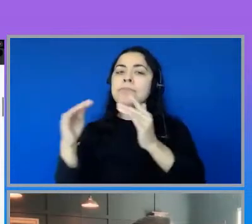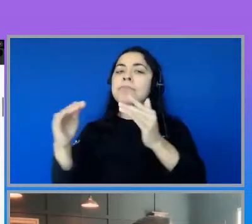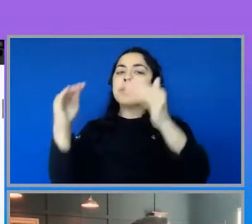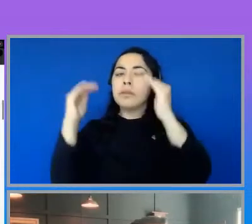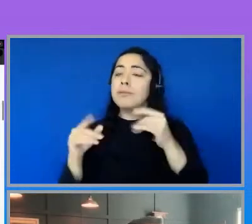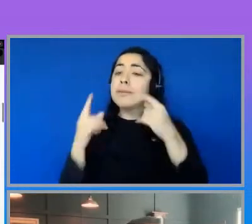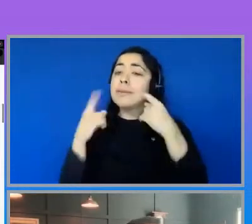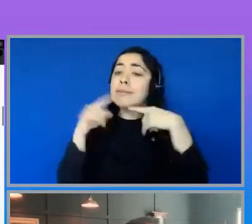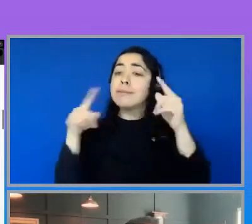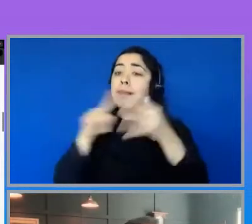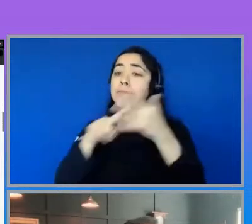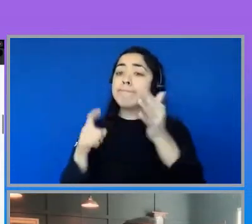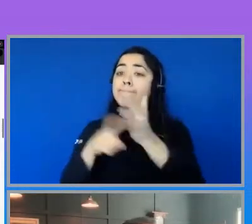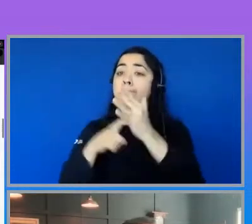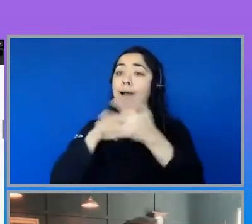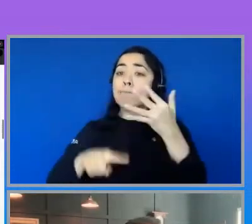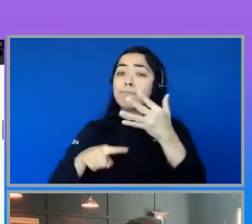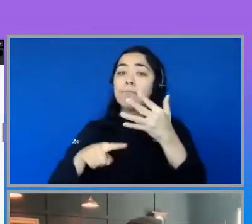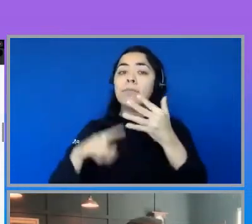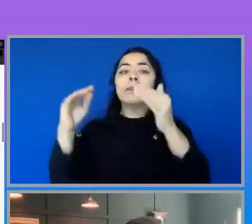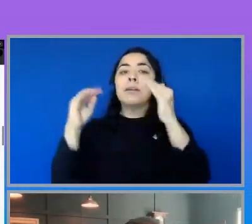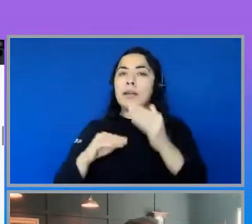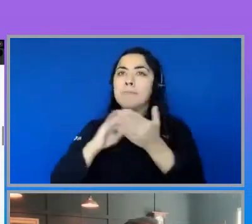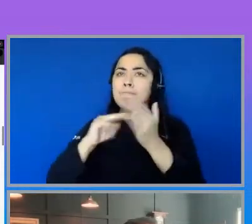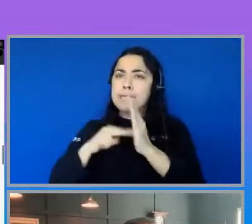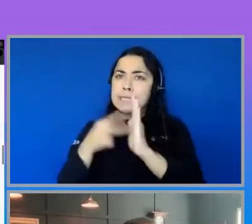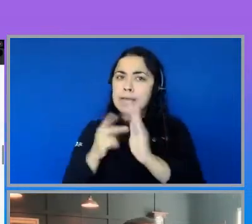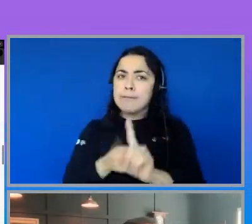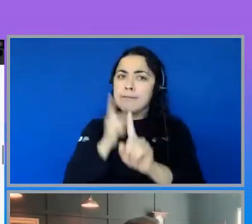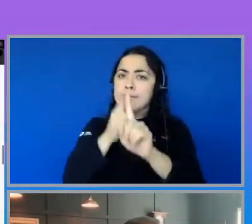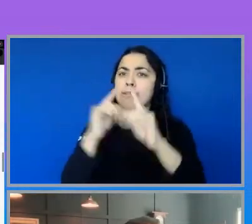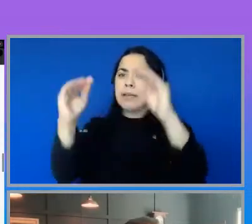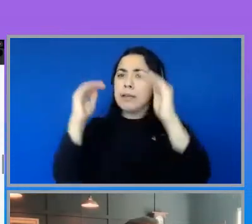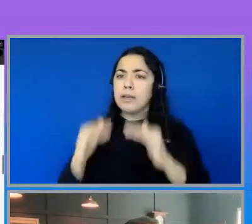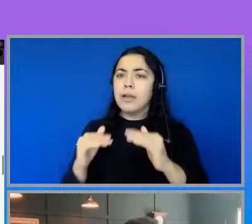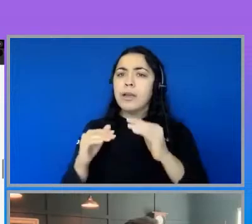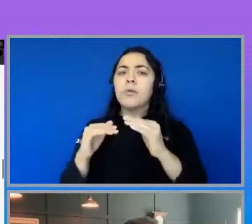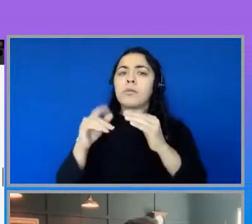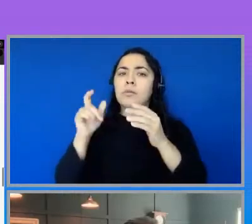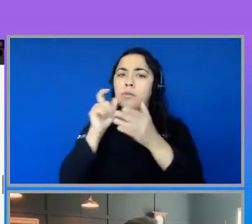the intent. Notes on capture. Additional information.